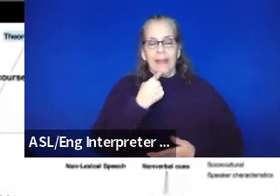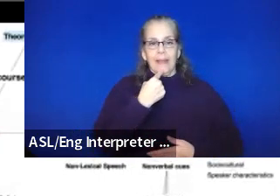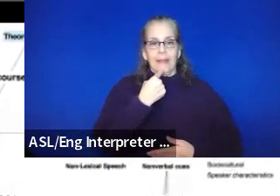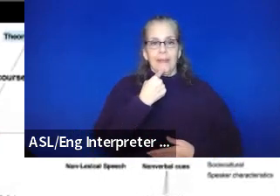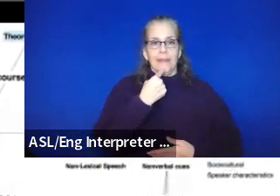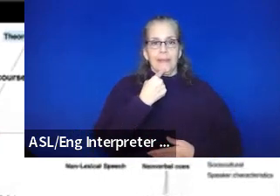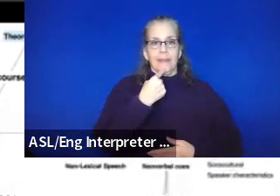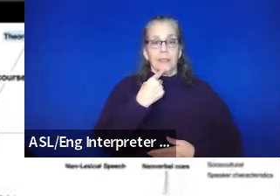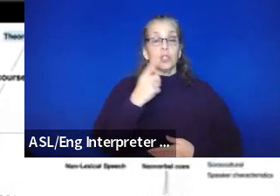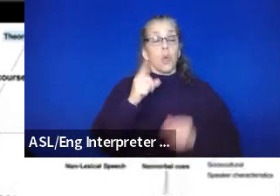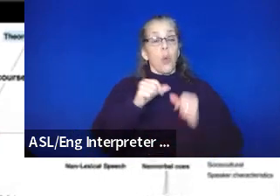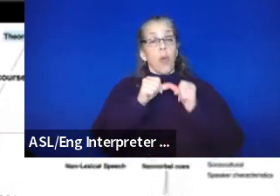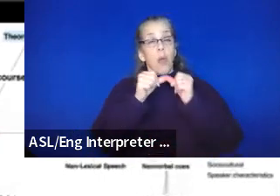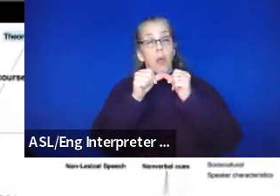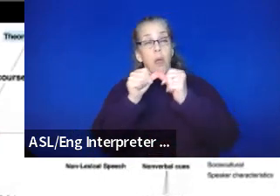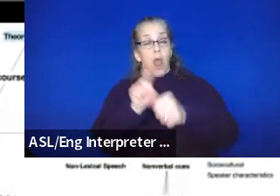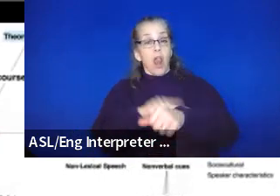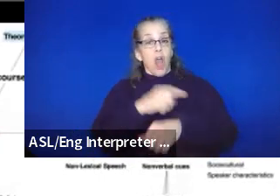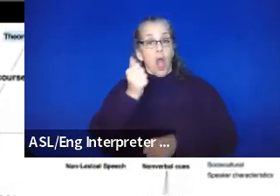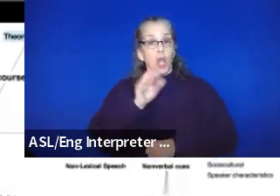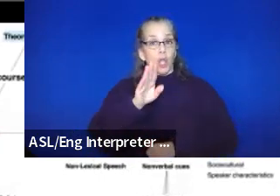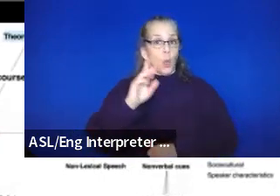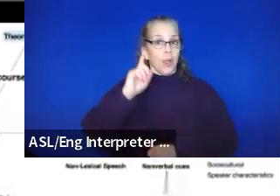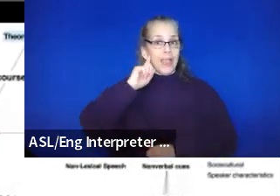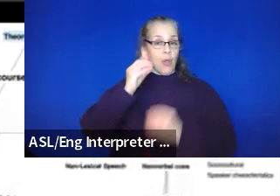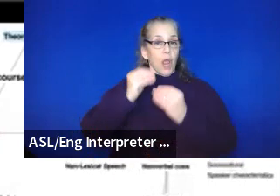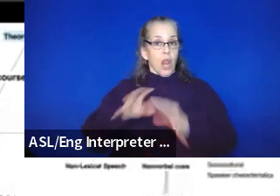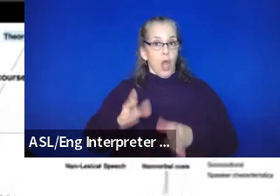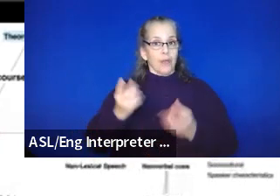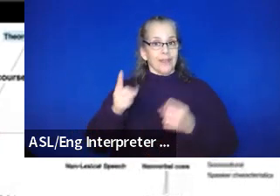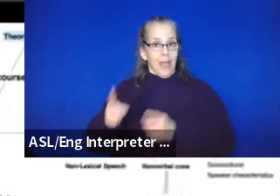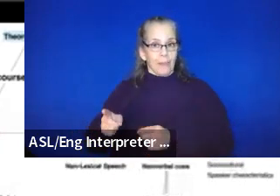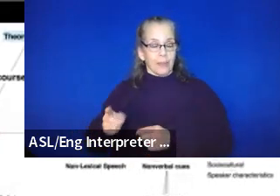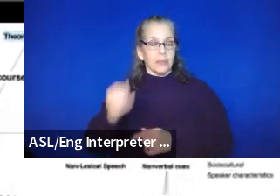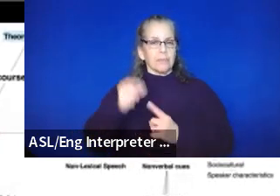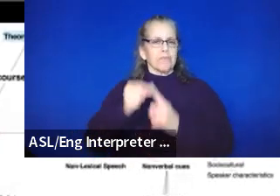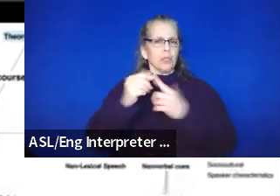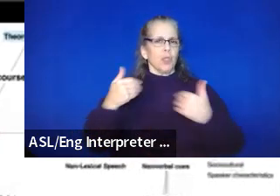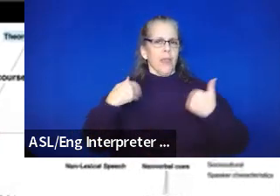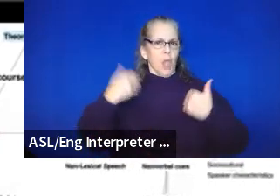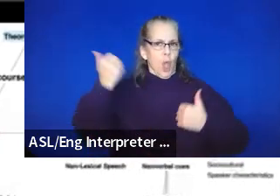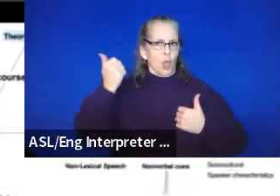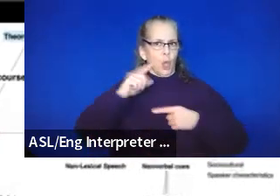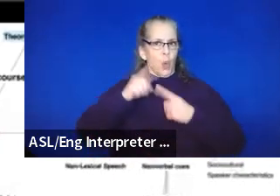has been going on, especially the younger you are, you have less of an ability to hear,